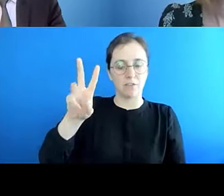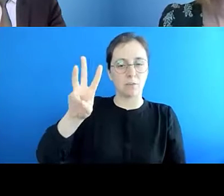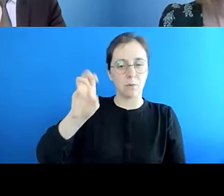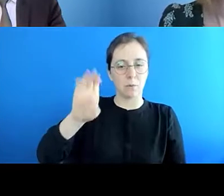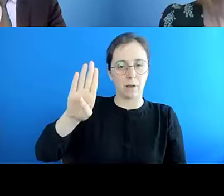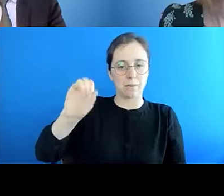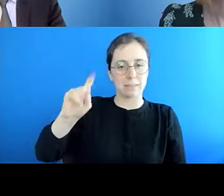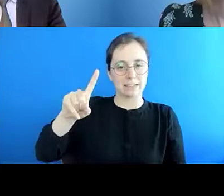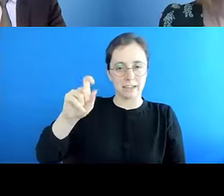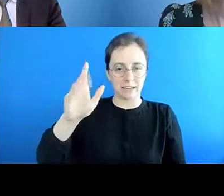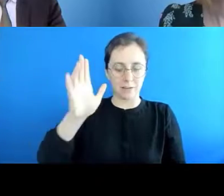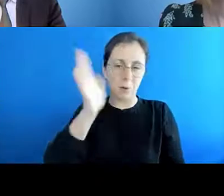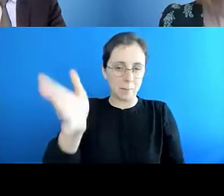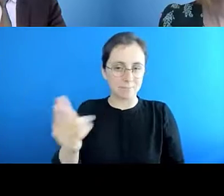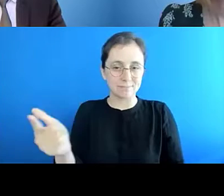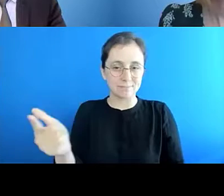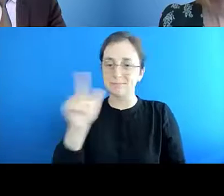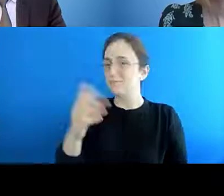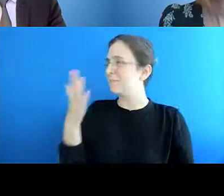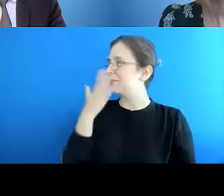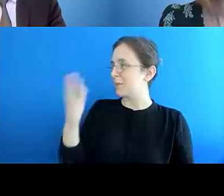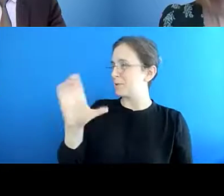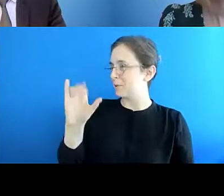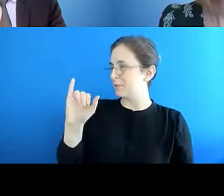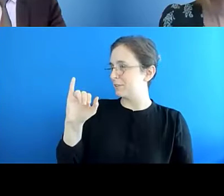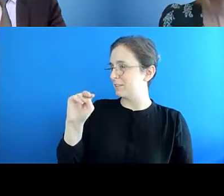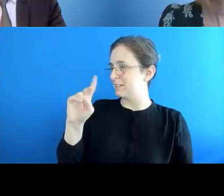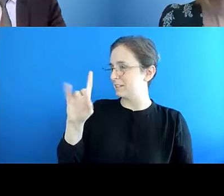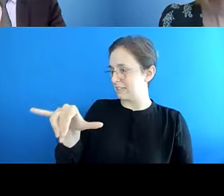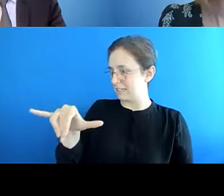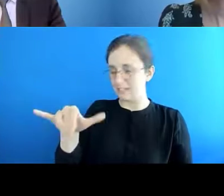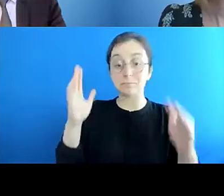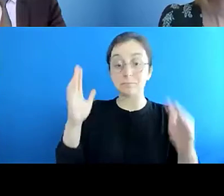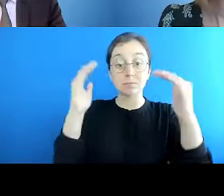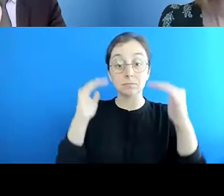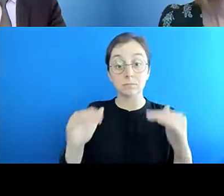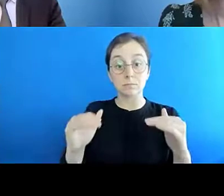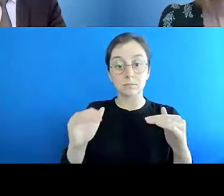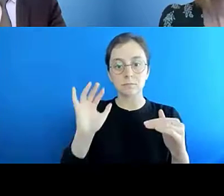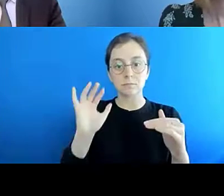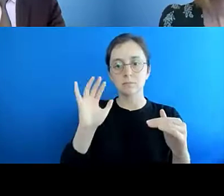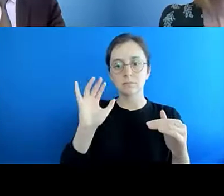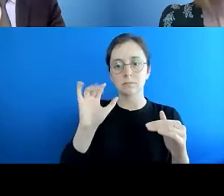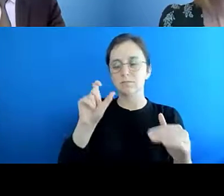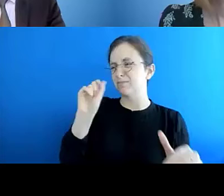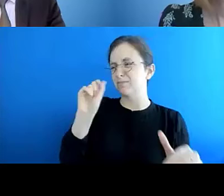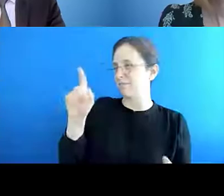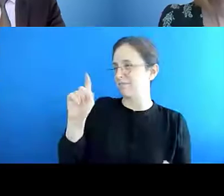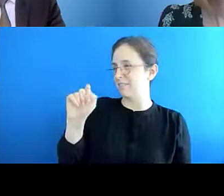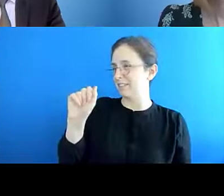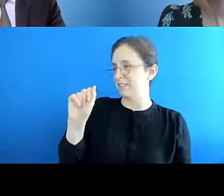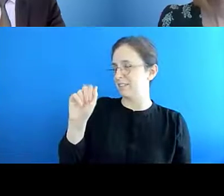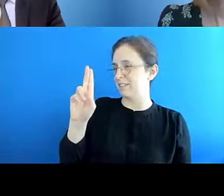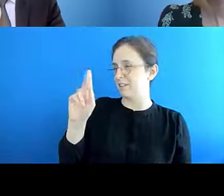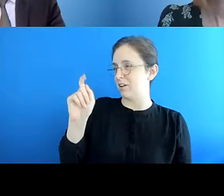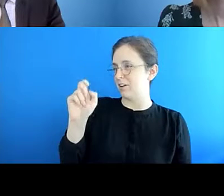Elyse Sullivan: Thanks, Cindy. And a question, let's give this one to Taunton regarding the timing of sharing.